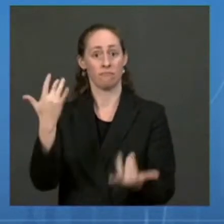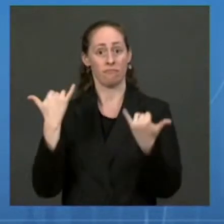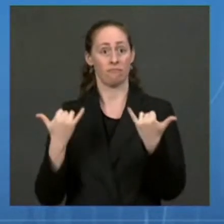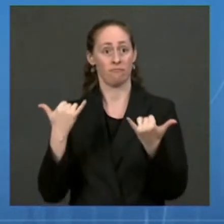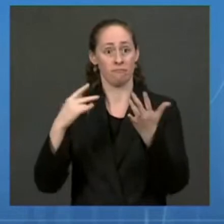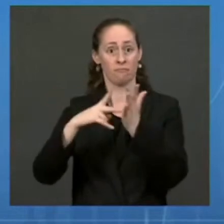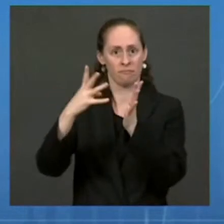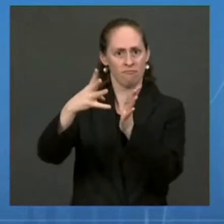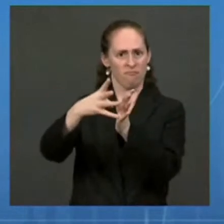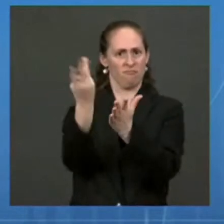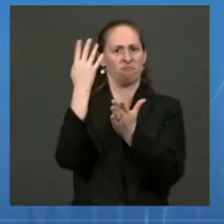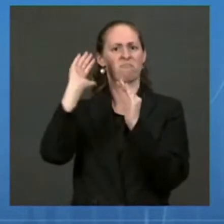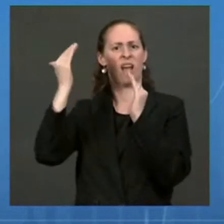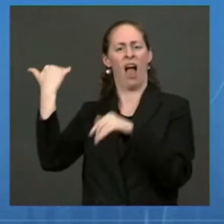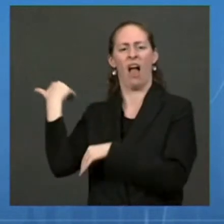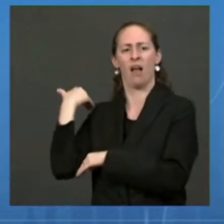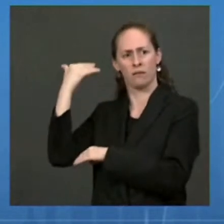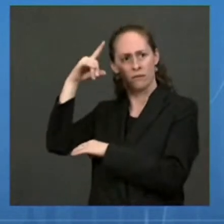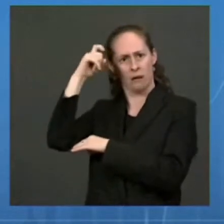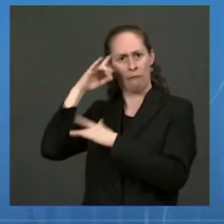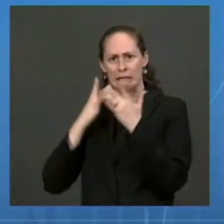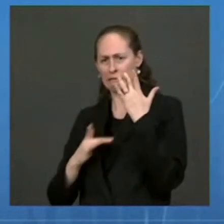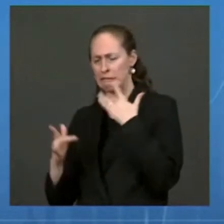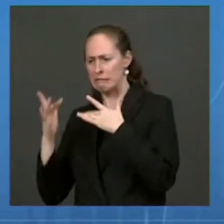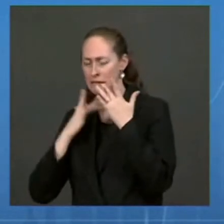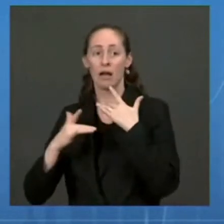200 MILLION RAPID AT HOME TESTS AVAILABLE TO AMERICANS EACH MONTH STARTING IN DECEMBER